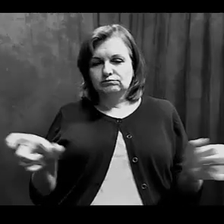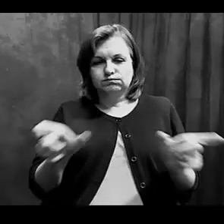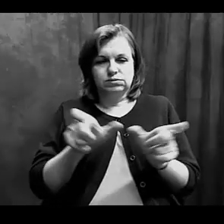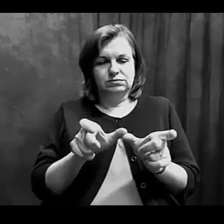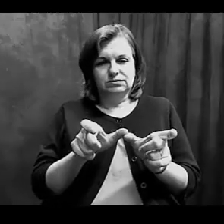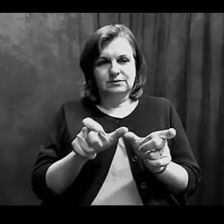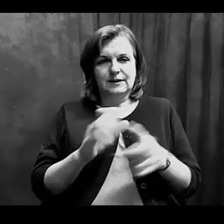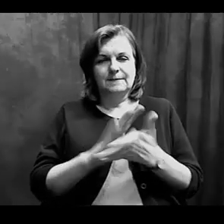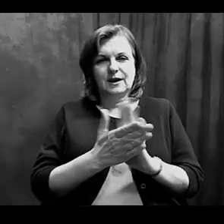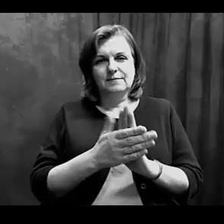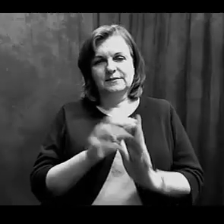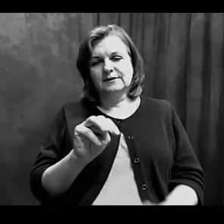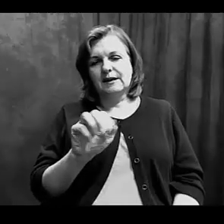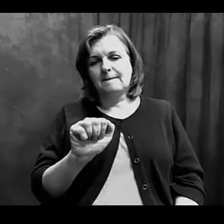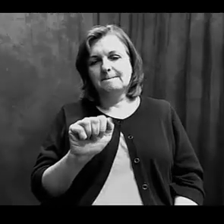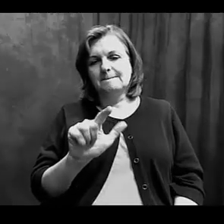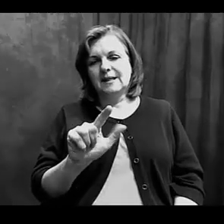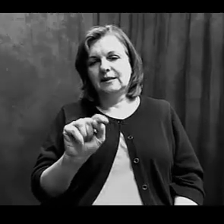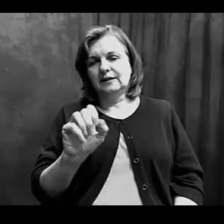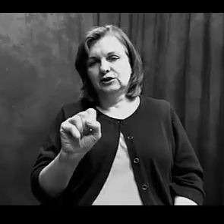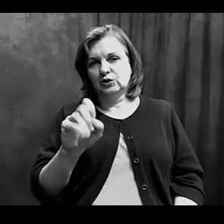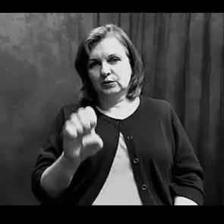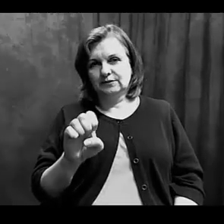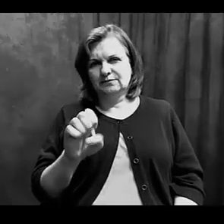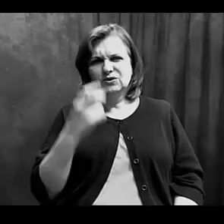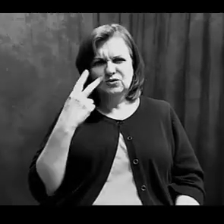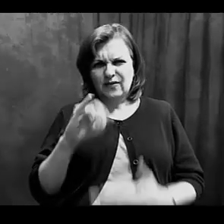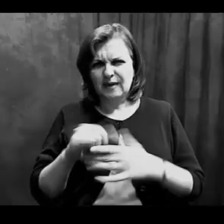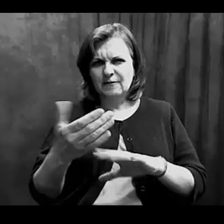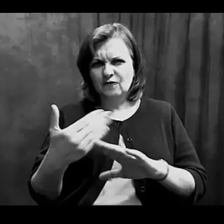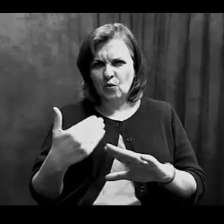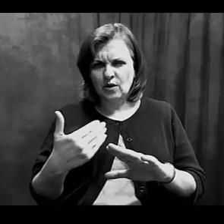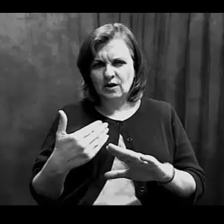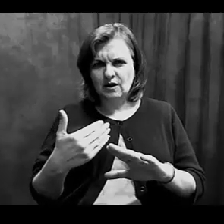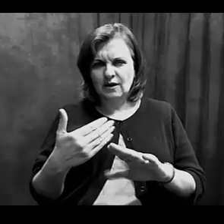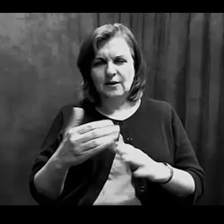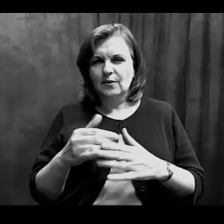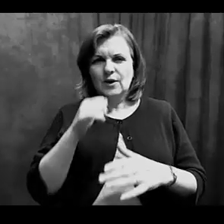them gathering and making maltose -- we saw this before